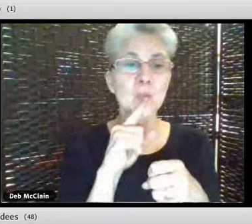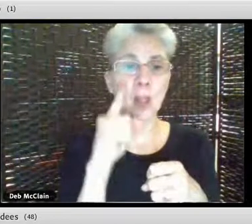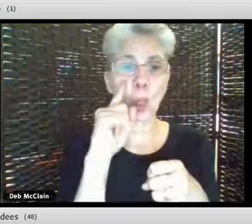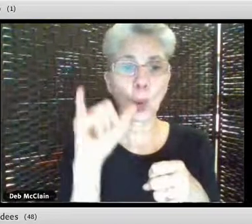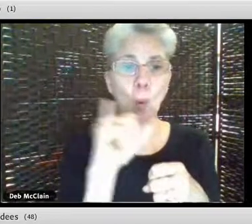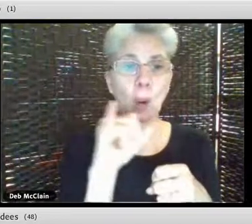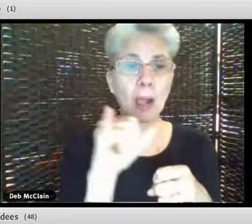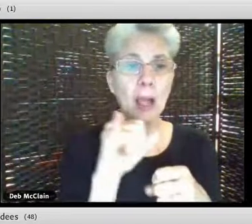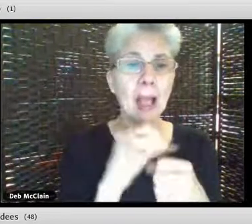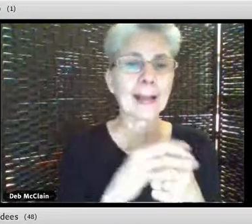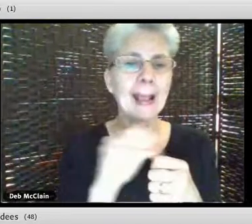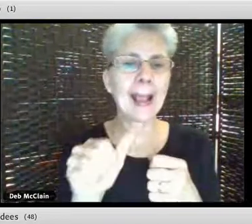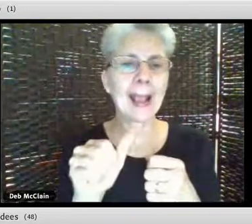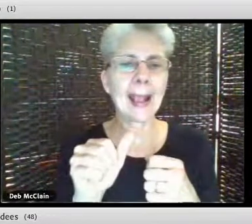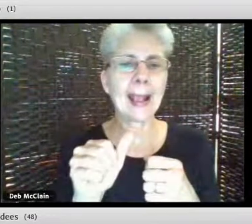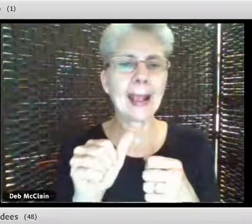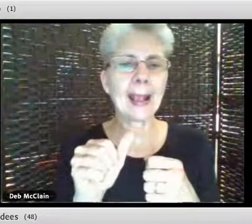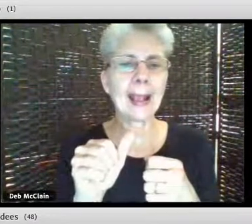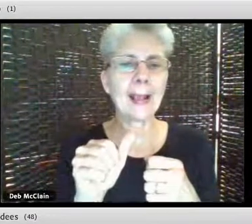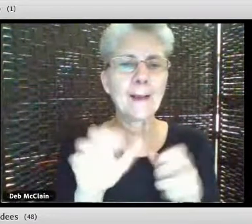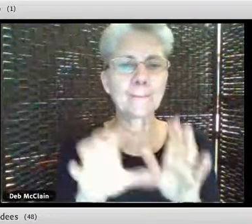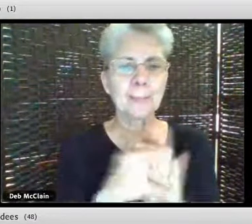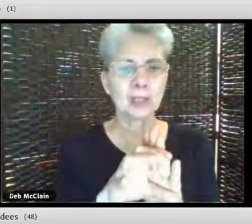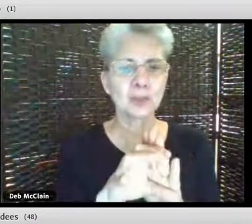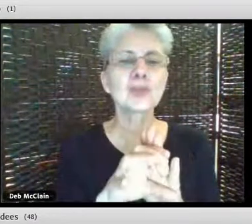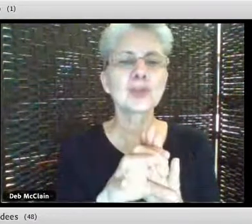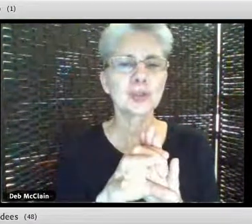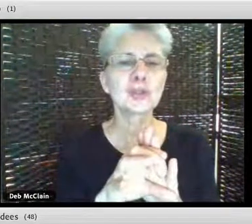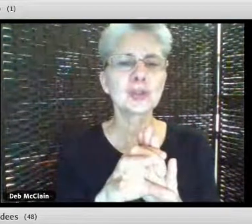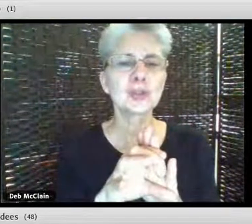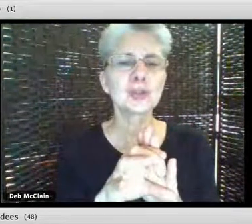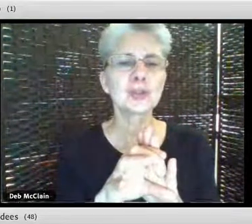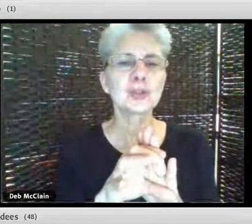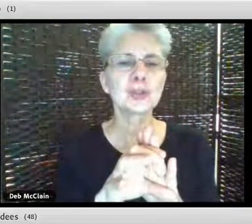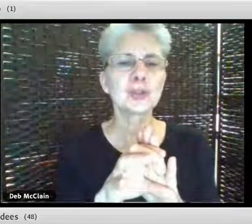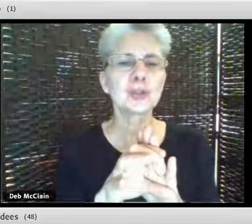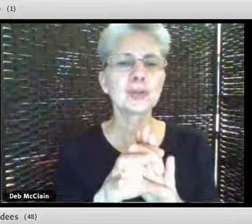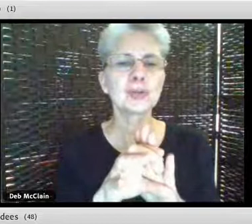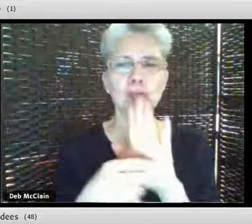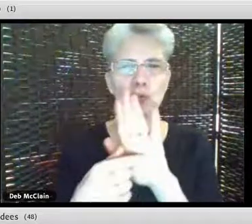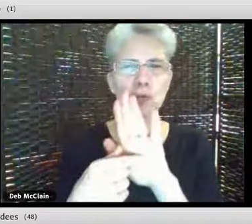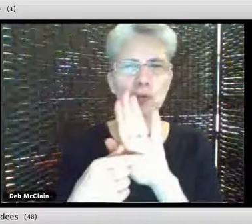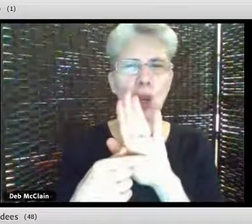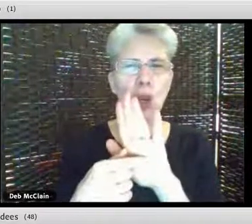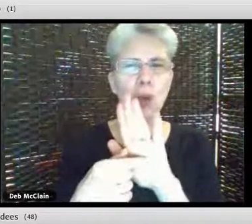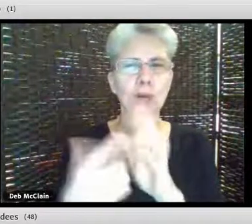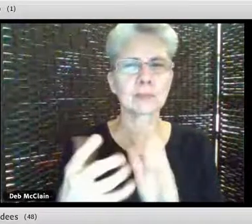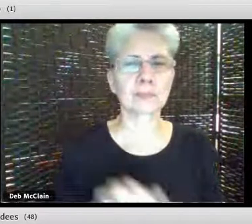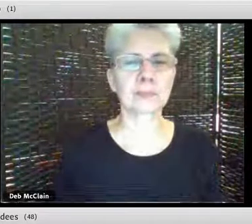So if I want my text to wrap around this, I can make this really look like a -- I can move the picture.